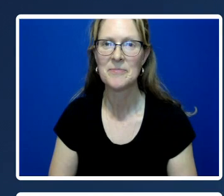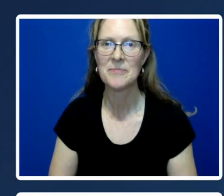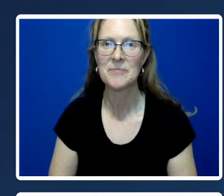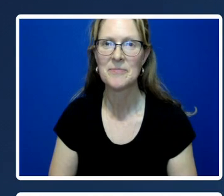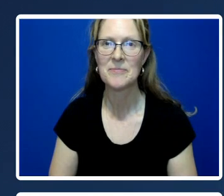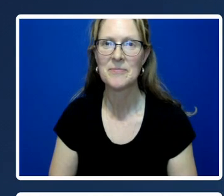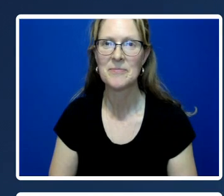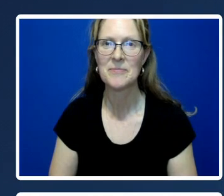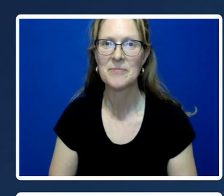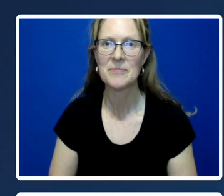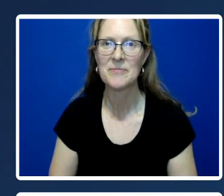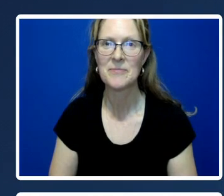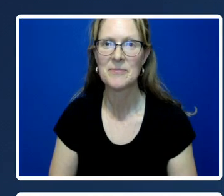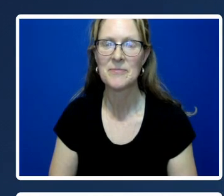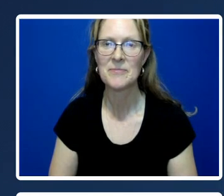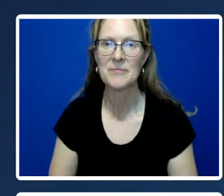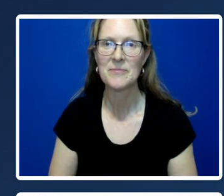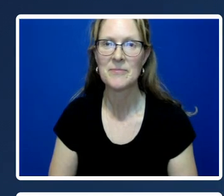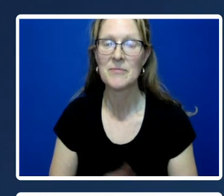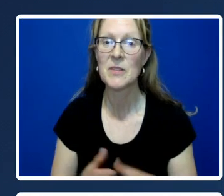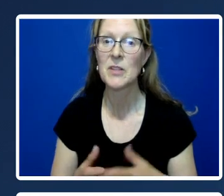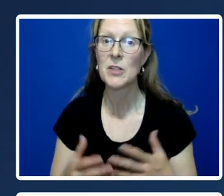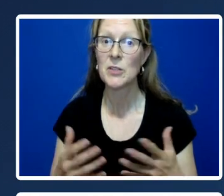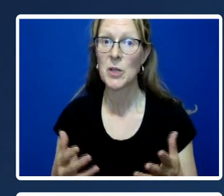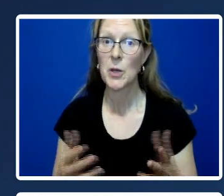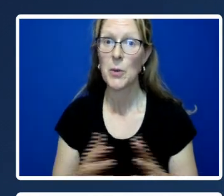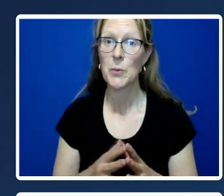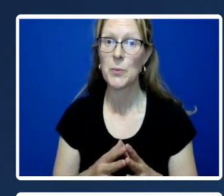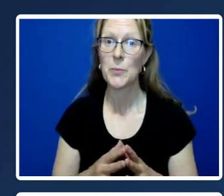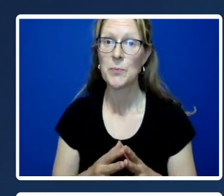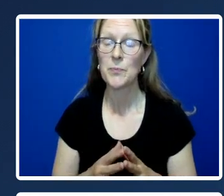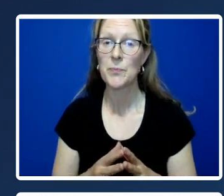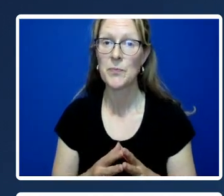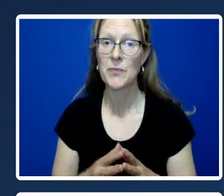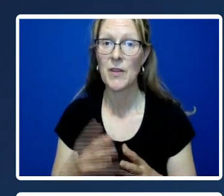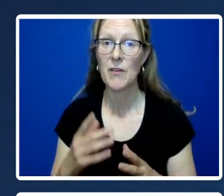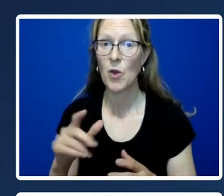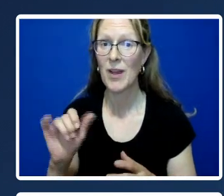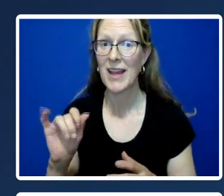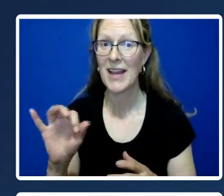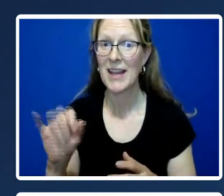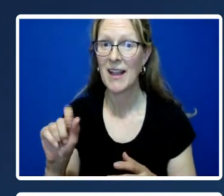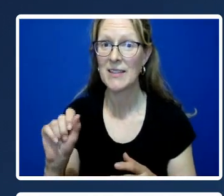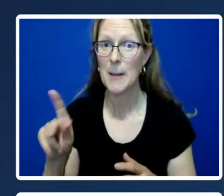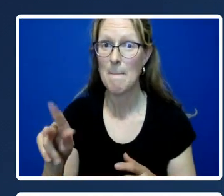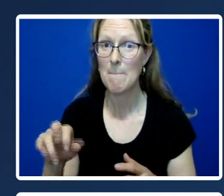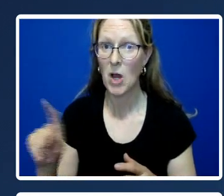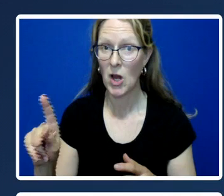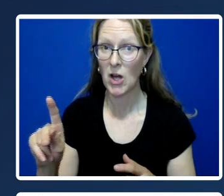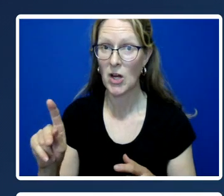So, for the Anacostia Park Oral History Project, some challenges